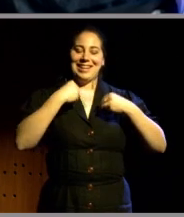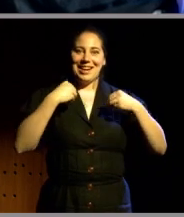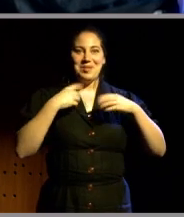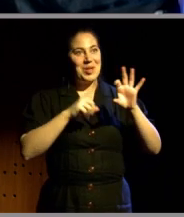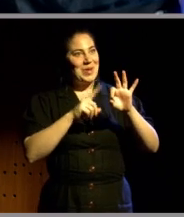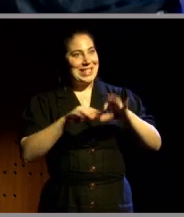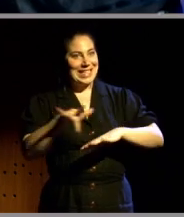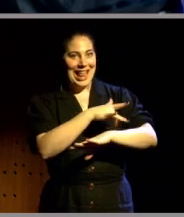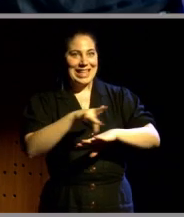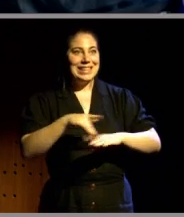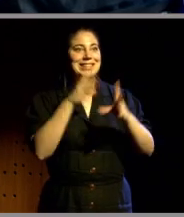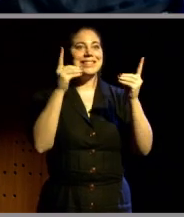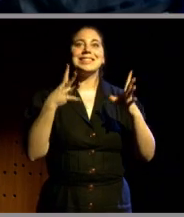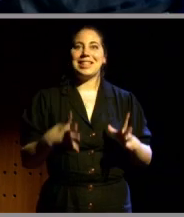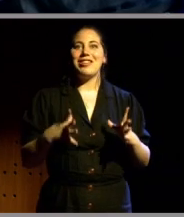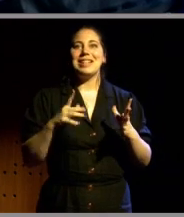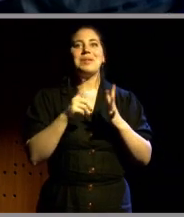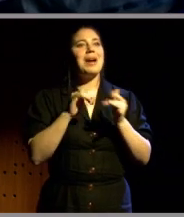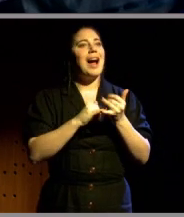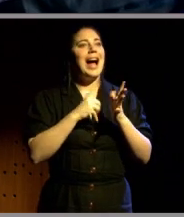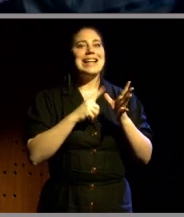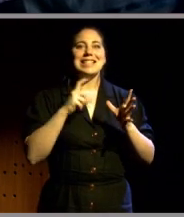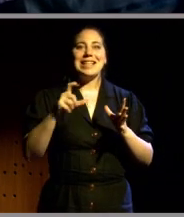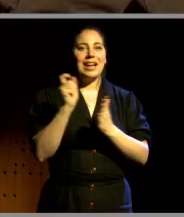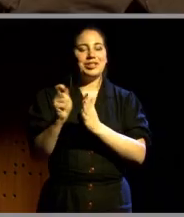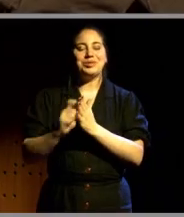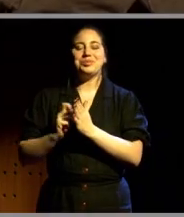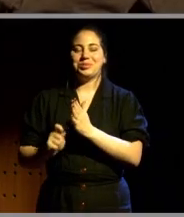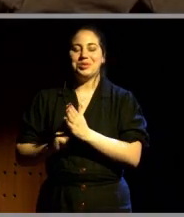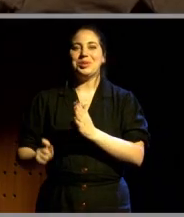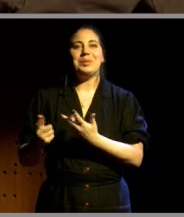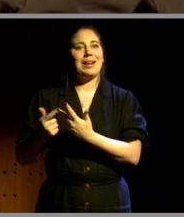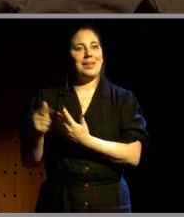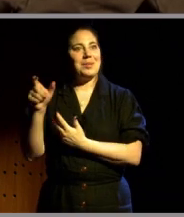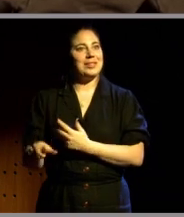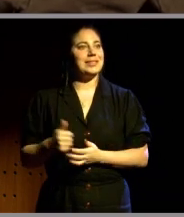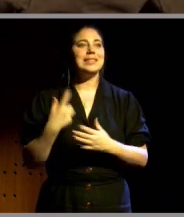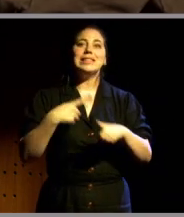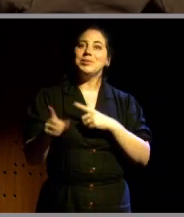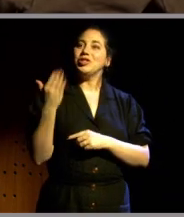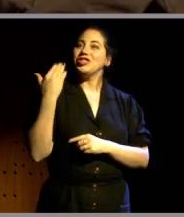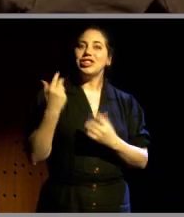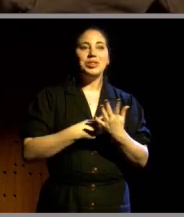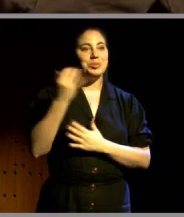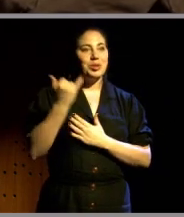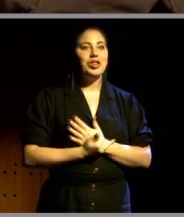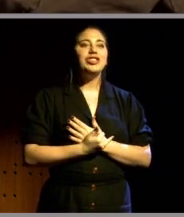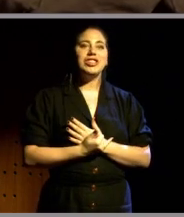directed by Isaac Drandic and written by Nathan Maynard. Tibian's latest project'Dear Brother' is co-written by himself